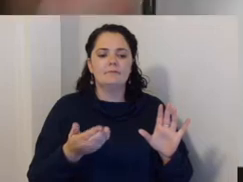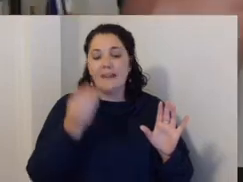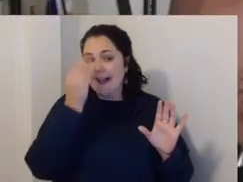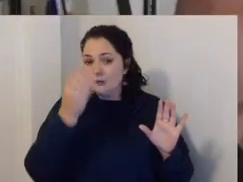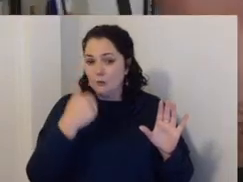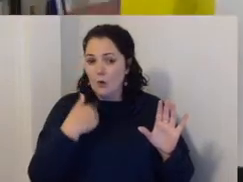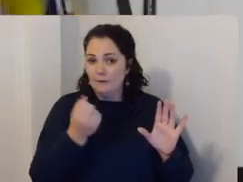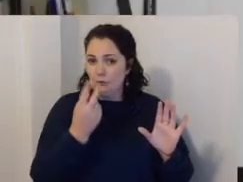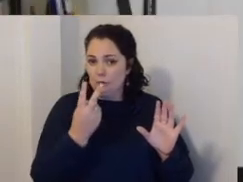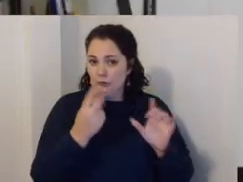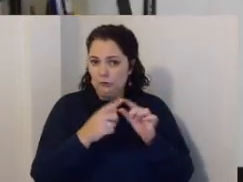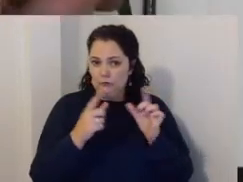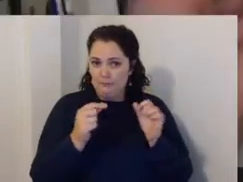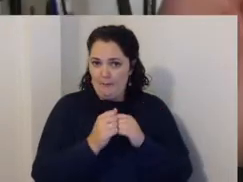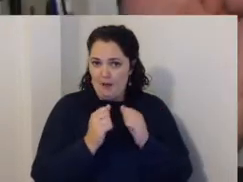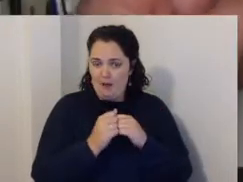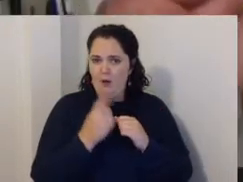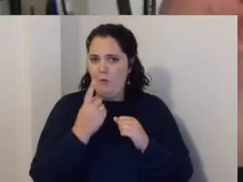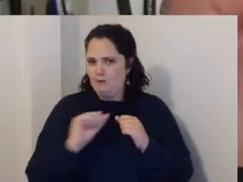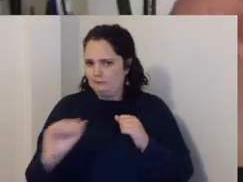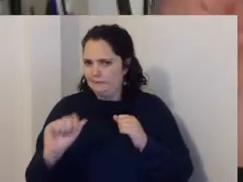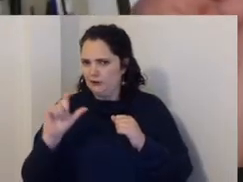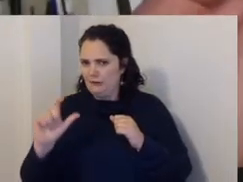my graphite, I'm going to use a separate piece of sandpaper for my charcoal here